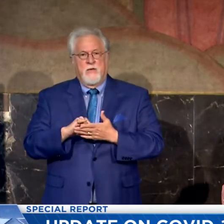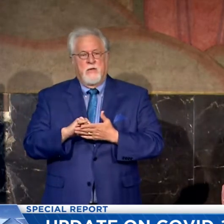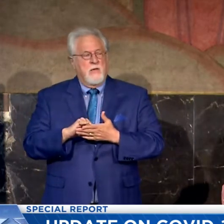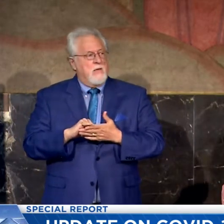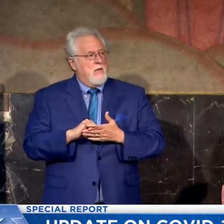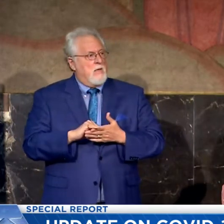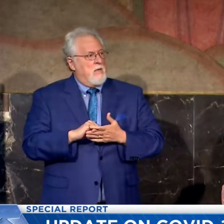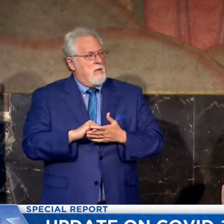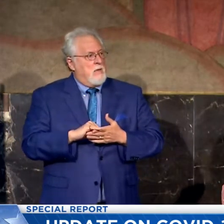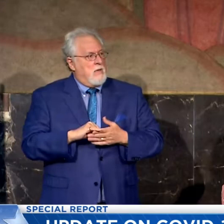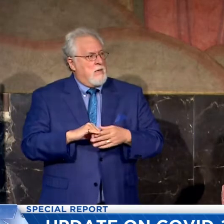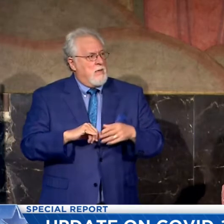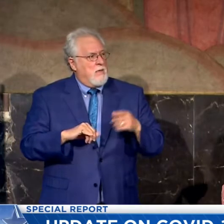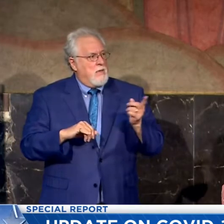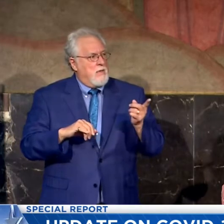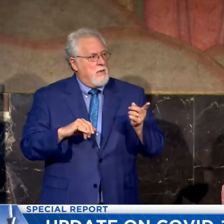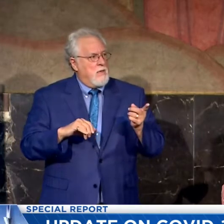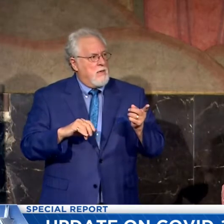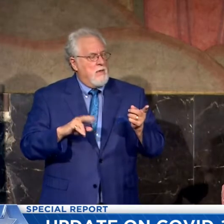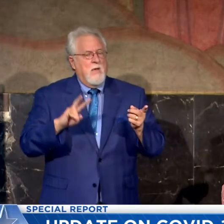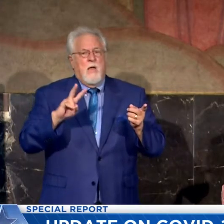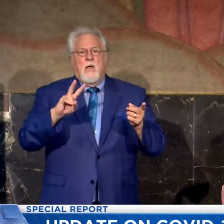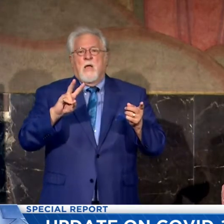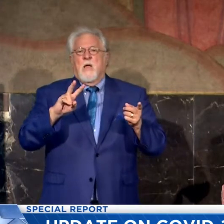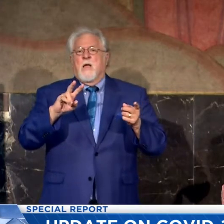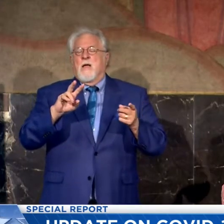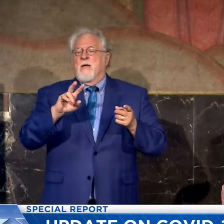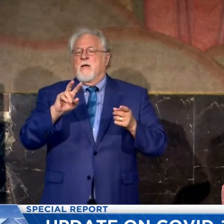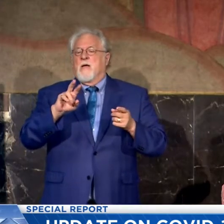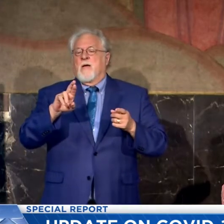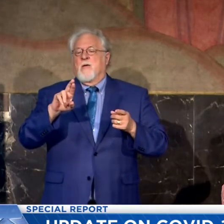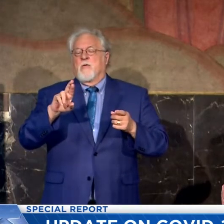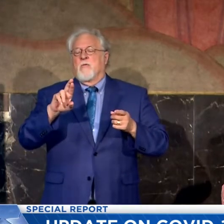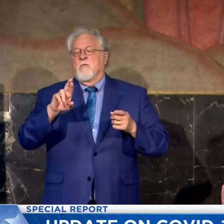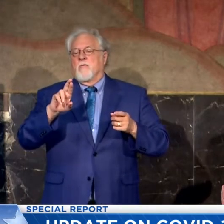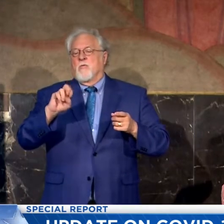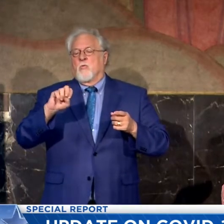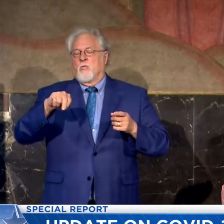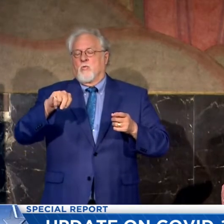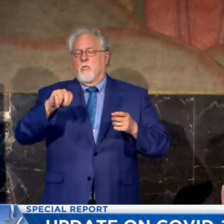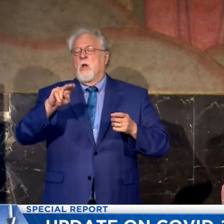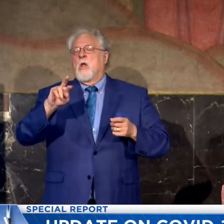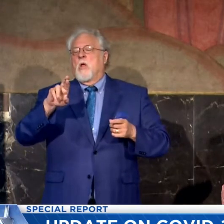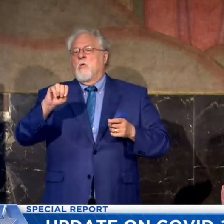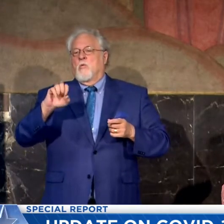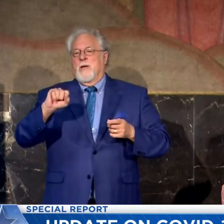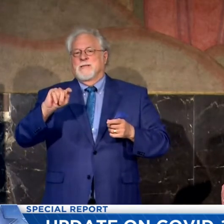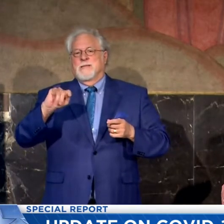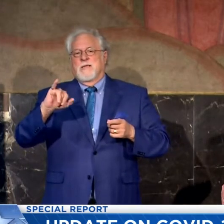OFFICE THAT DR. FAUCI AT THAT PRESS CONFERENCE MADE THE ANNOUNCEMENT THAT REMDESIVIR